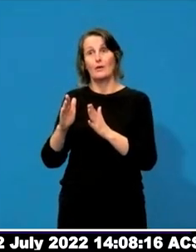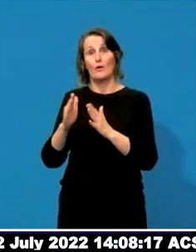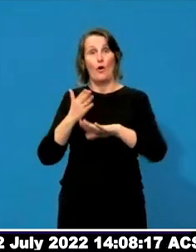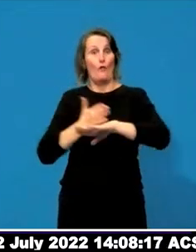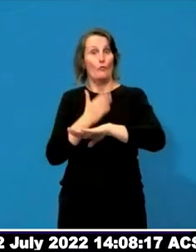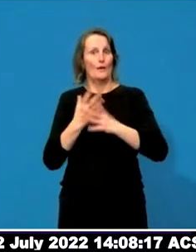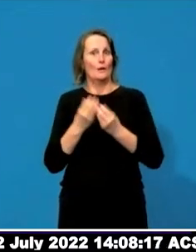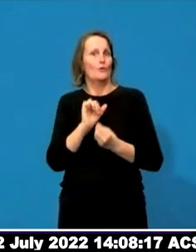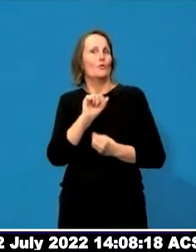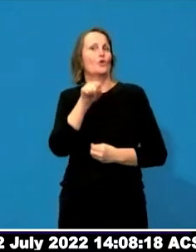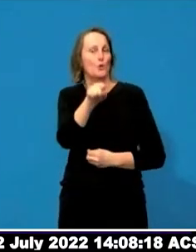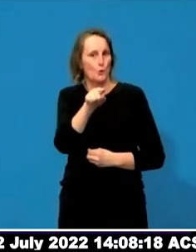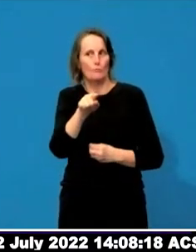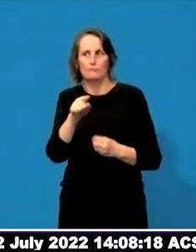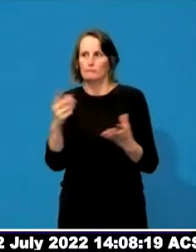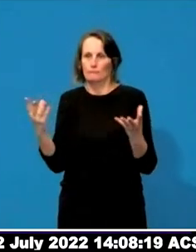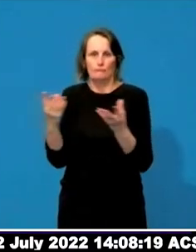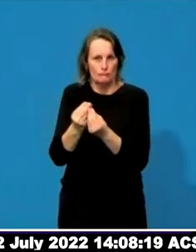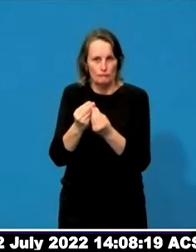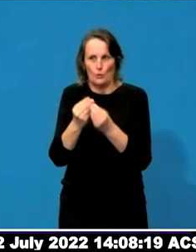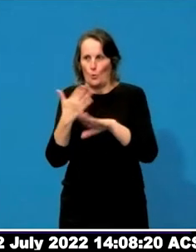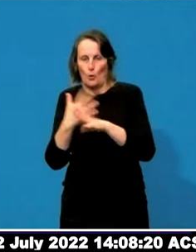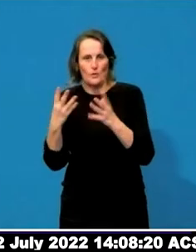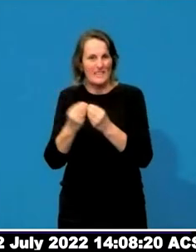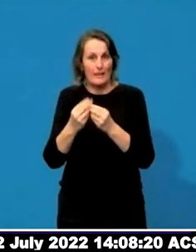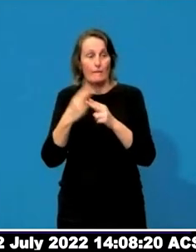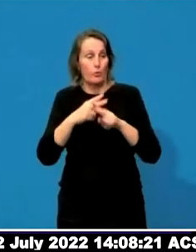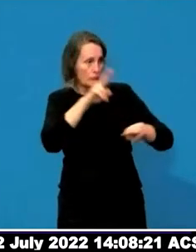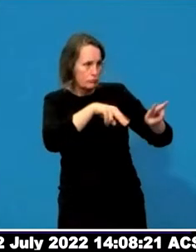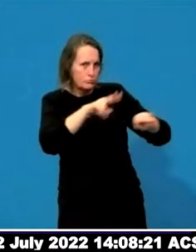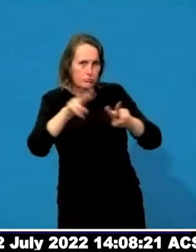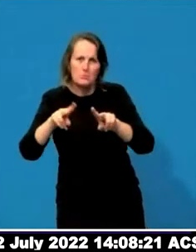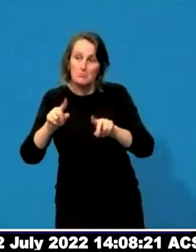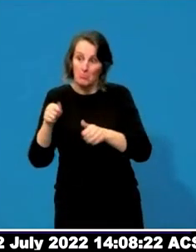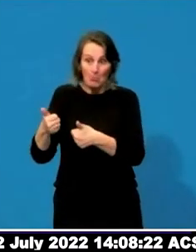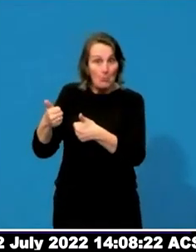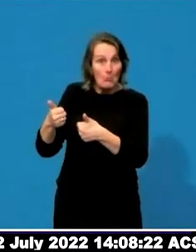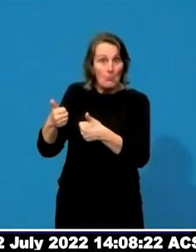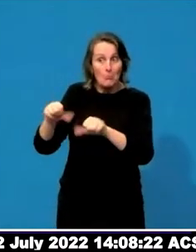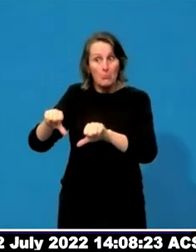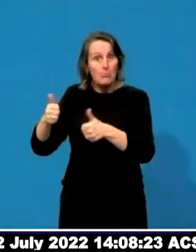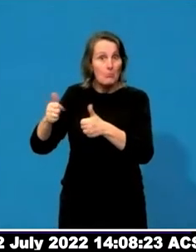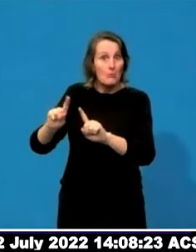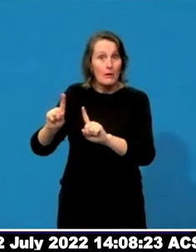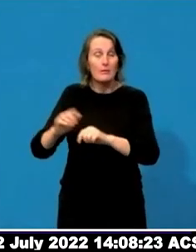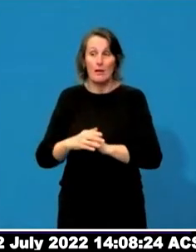MS McRAE: Yes, I think the quality of consultation with the NPY Women's Council was really good.